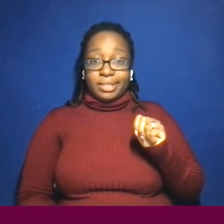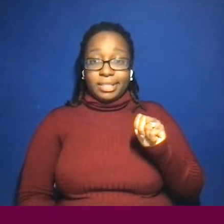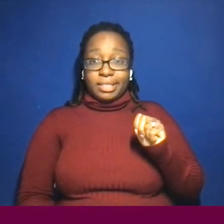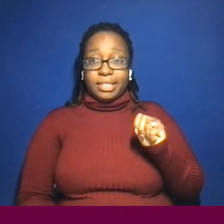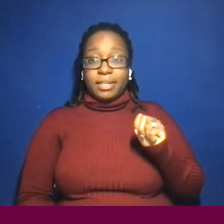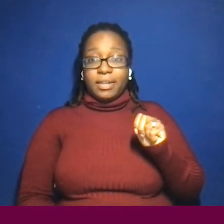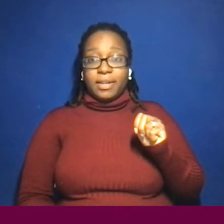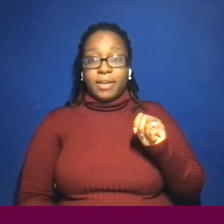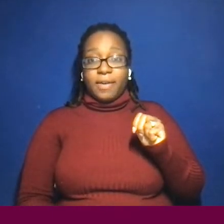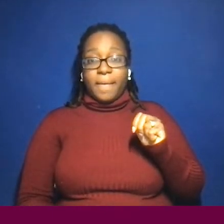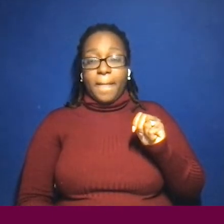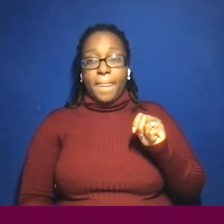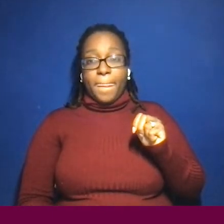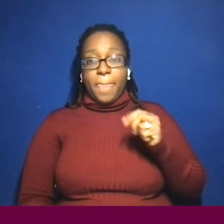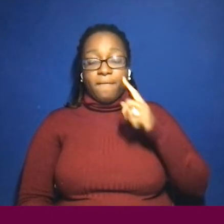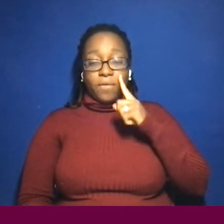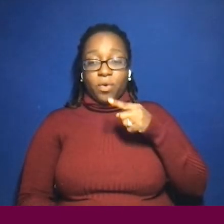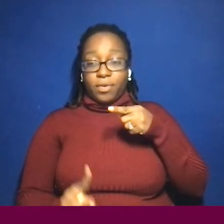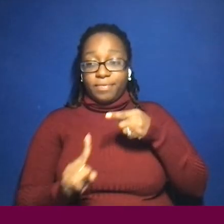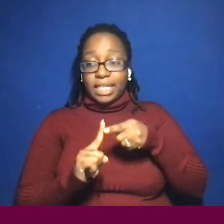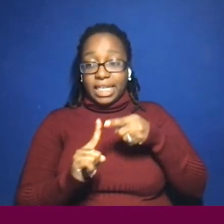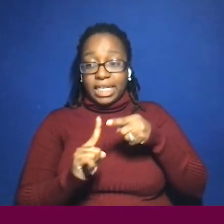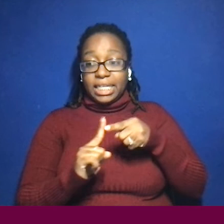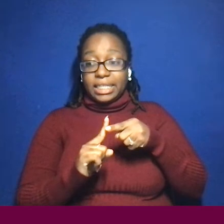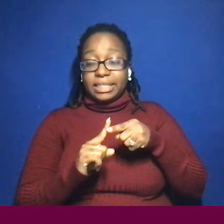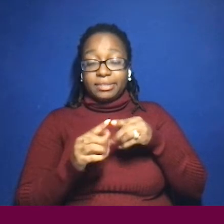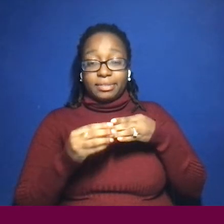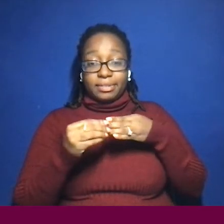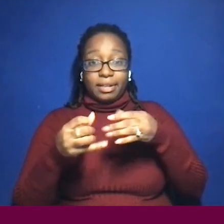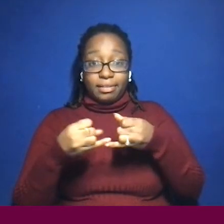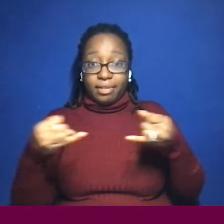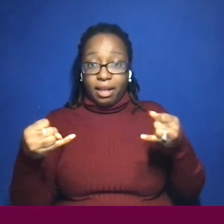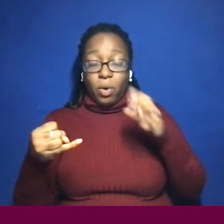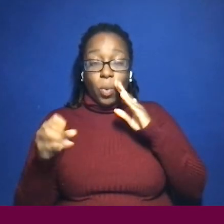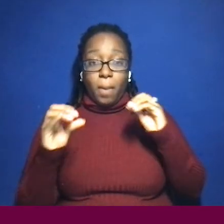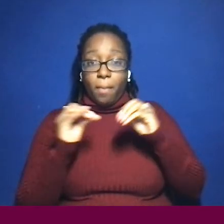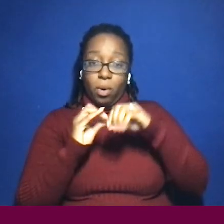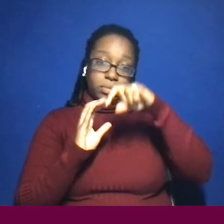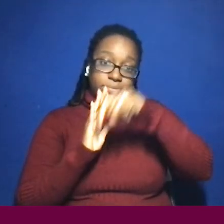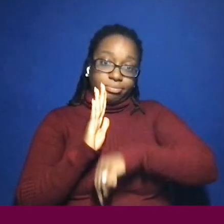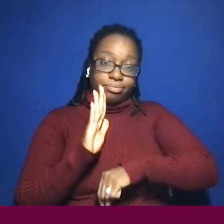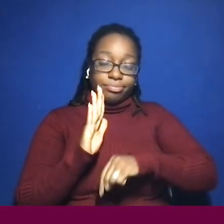in these guidelines that would've further disadvantaged and magnified